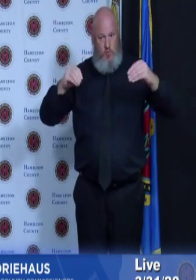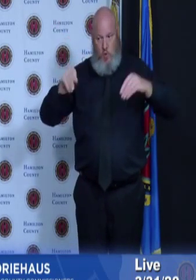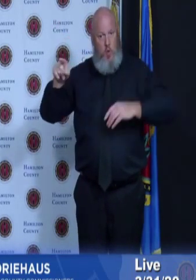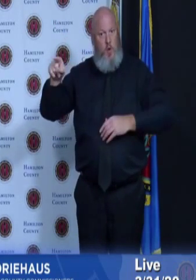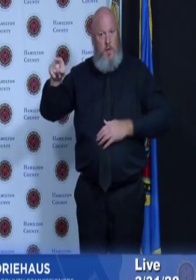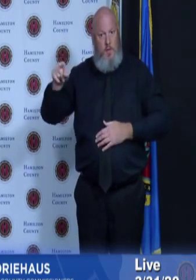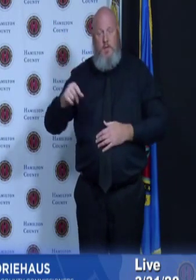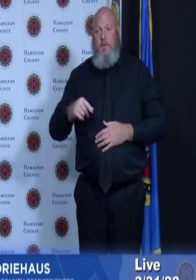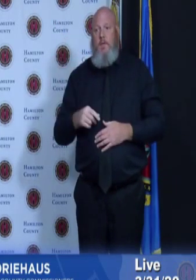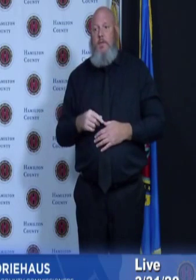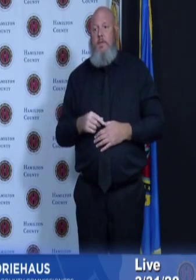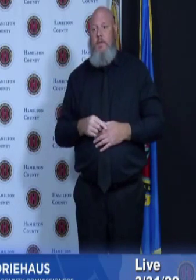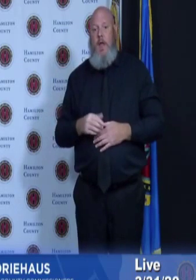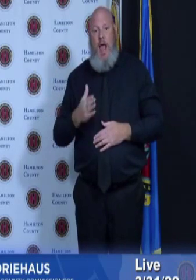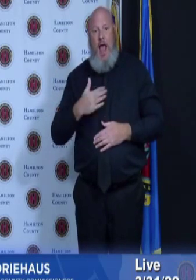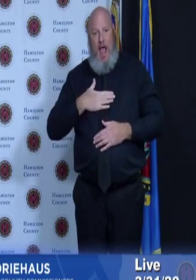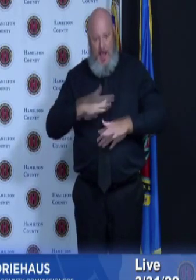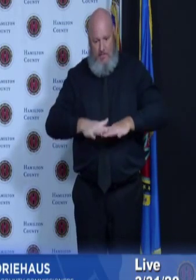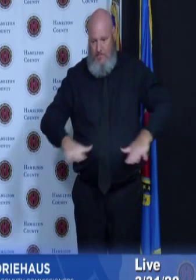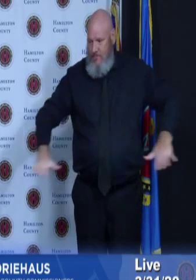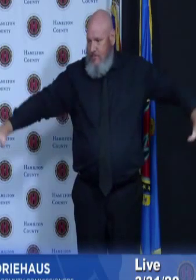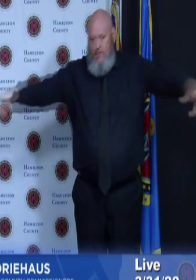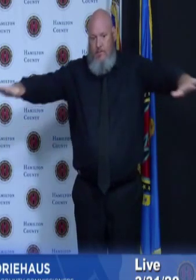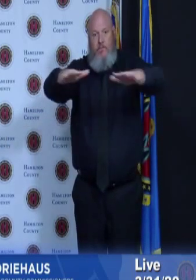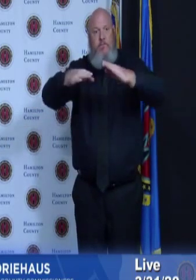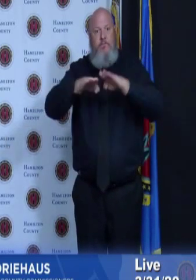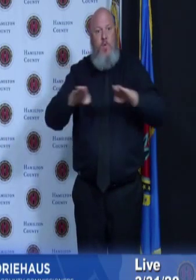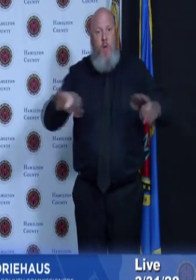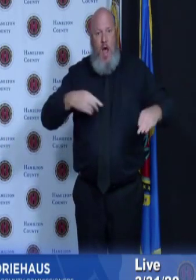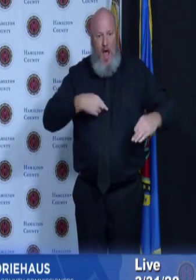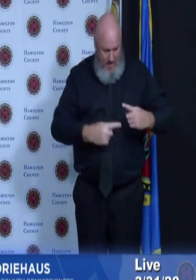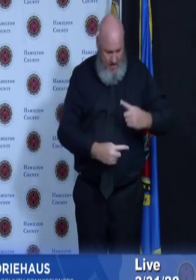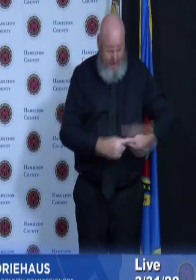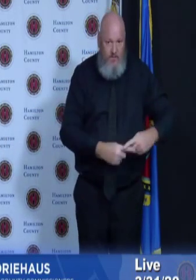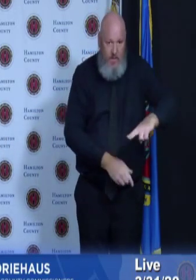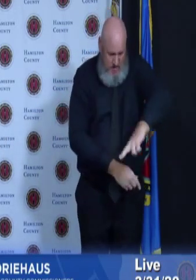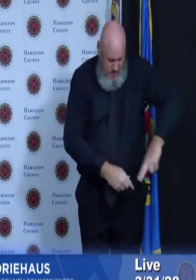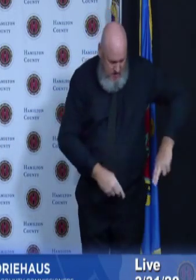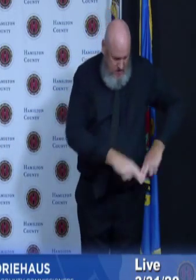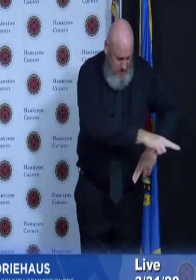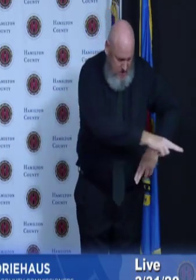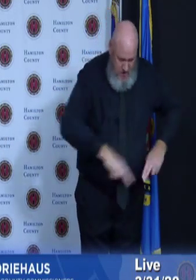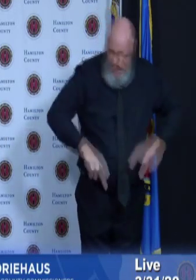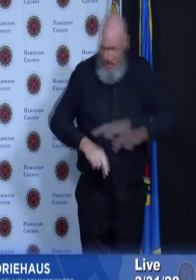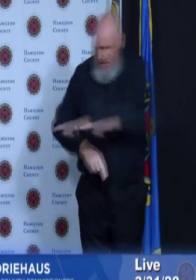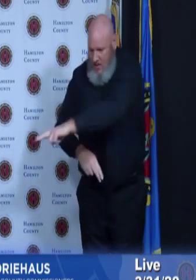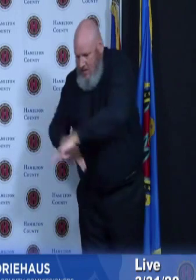and so but the question was specific to Kroger so I reached out to Kroger and